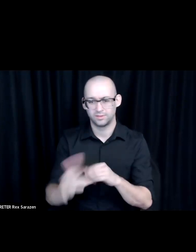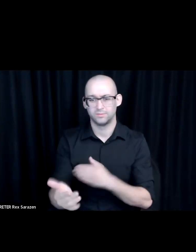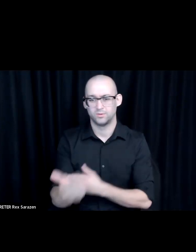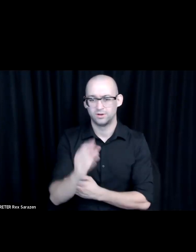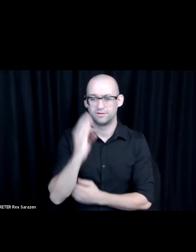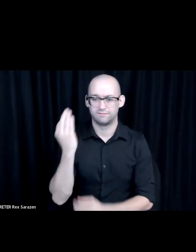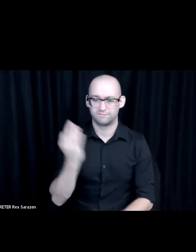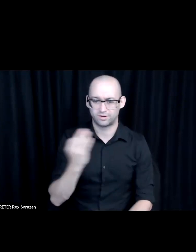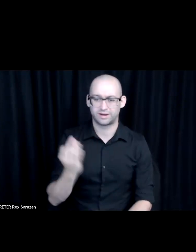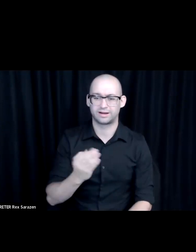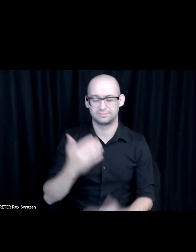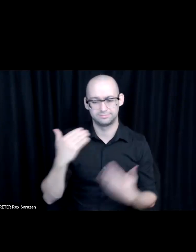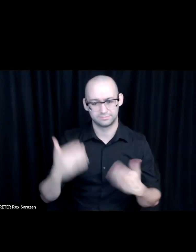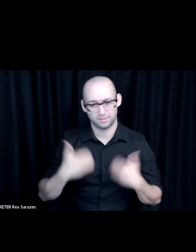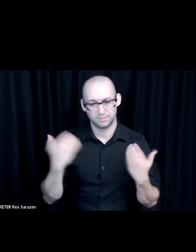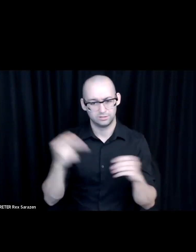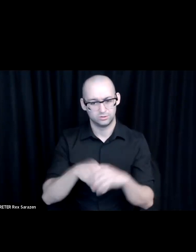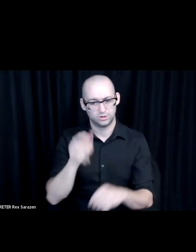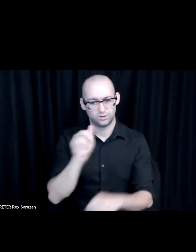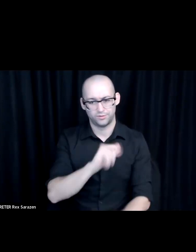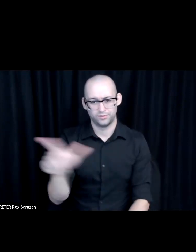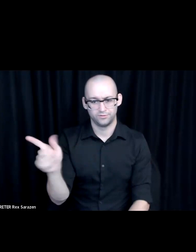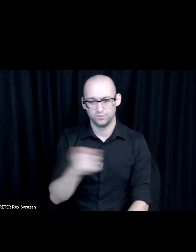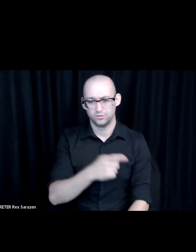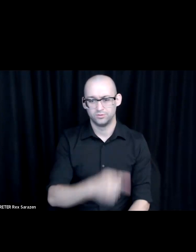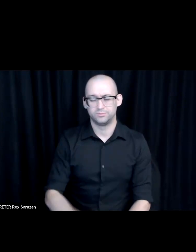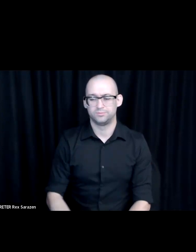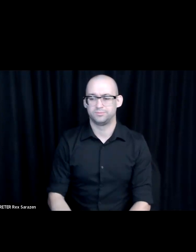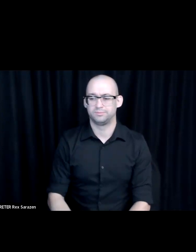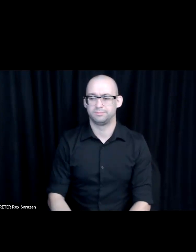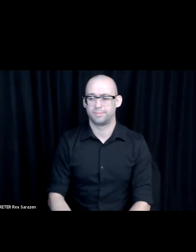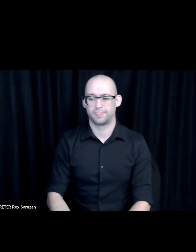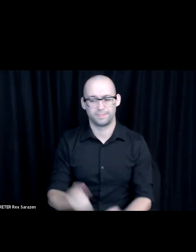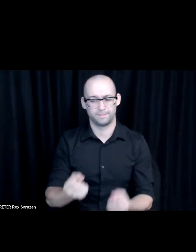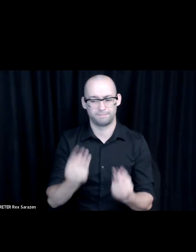so happy to be with all of you. I think many of you have seen me multiple times in these spaces,